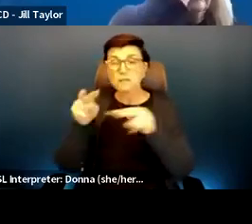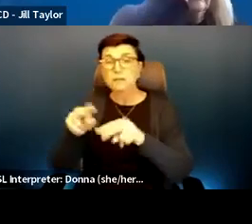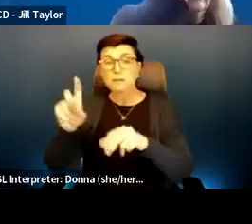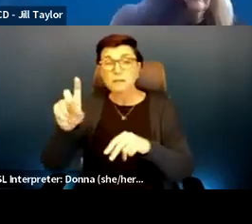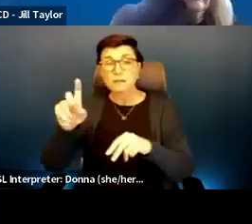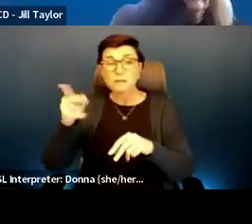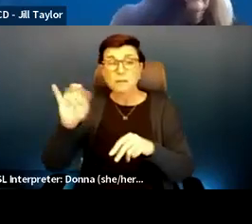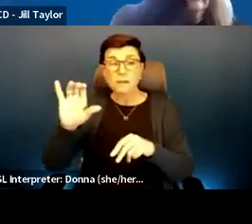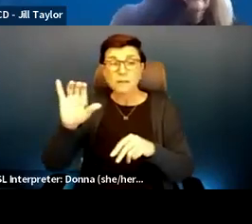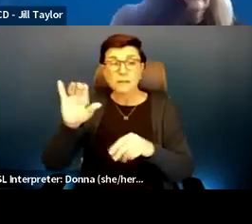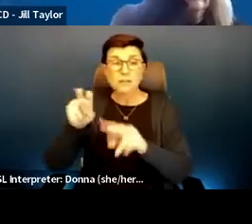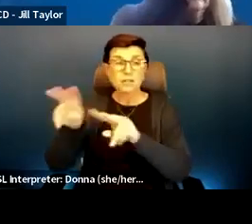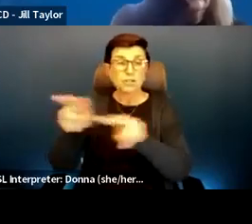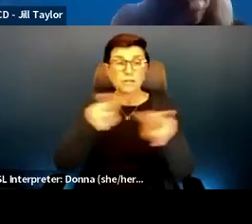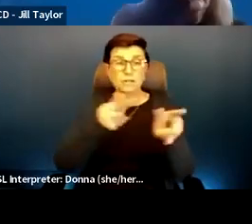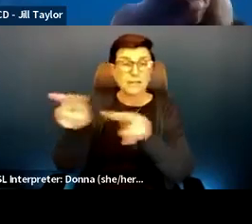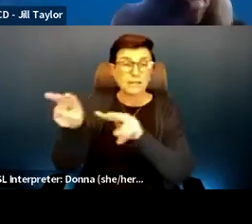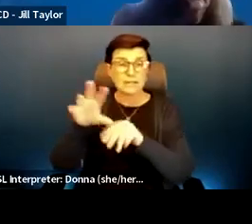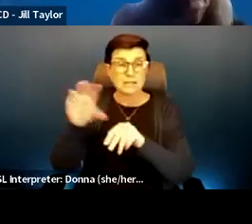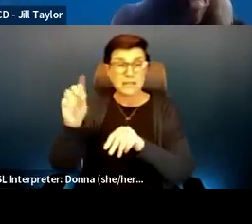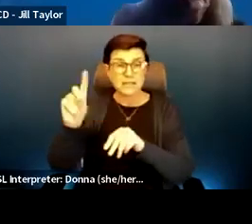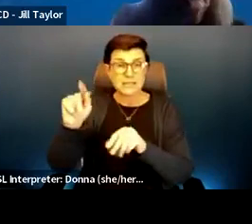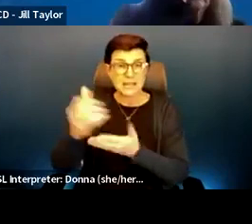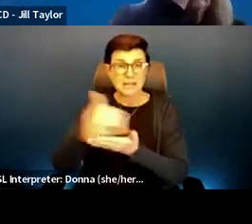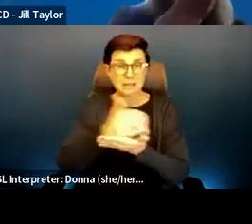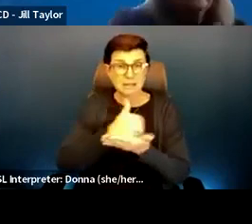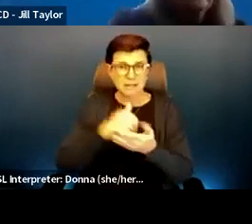on enterprise approaches. This is one of the areas that we're targeting.